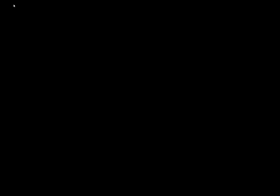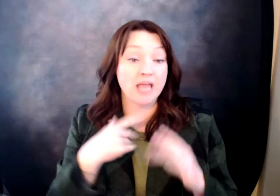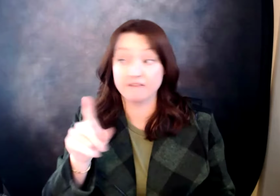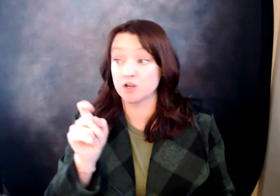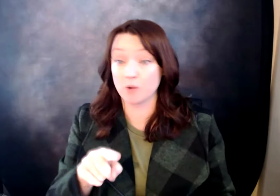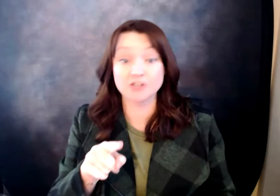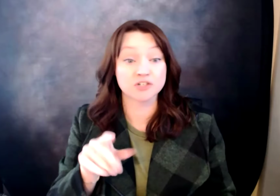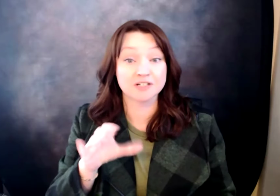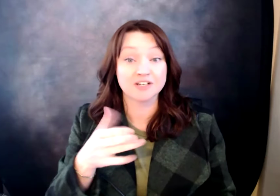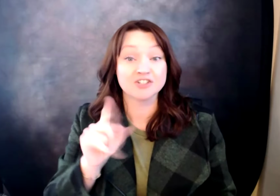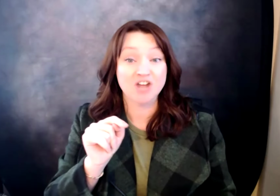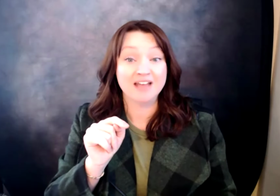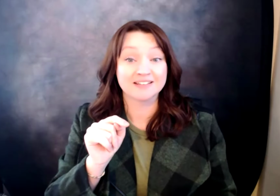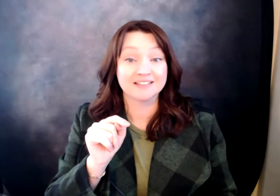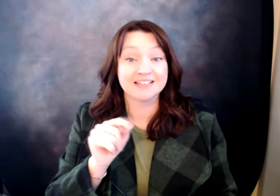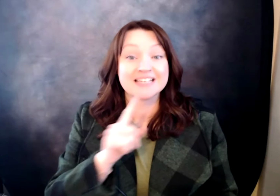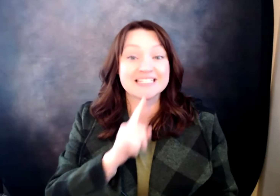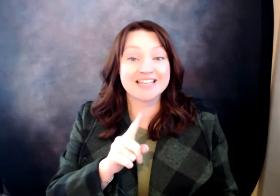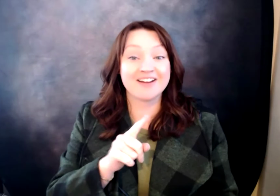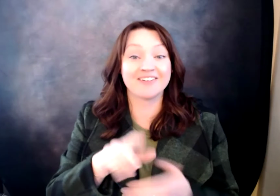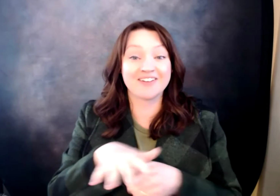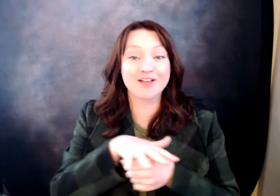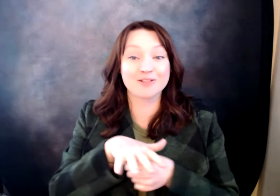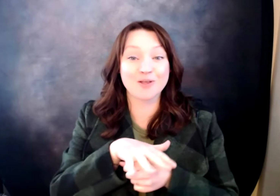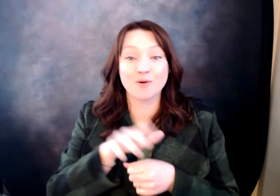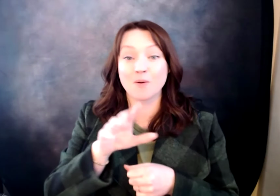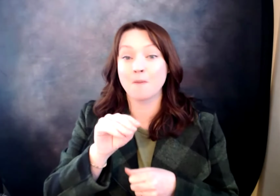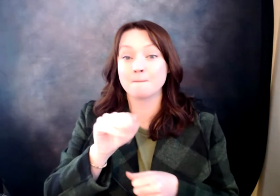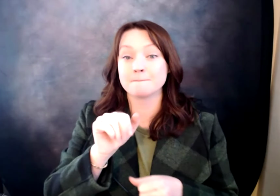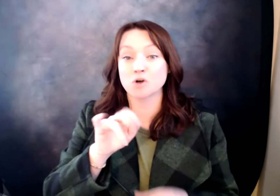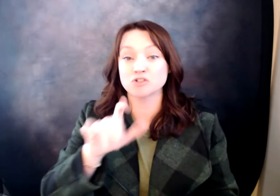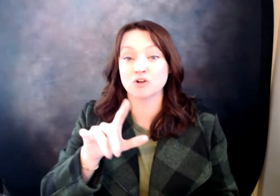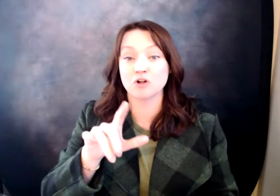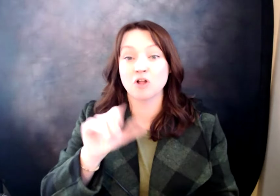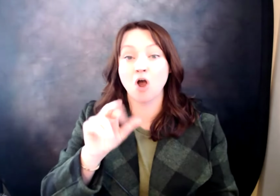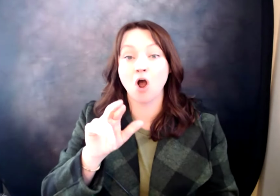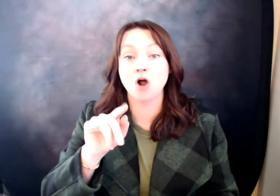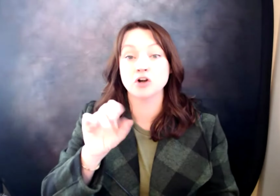the question is, is there a local martial arts studio that holds these classes?